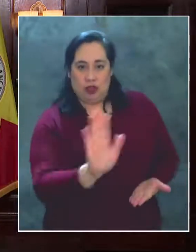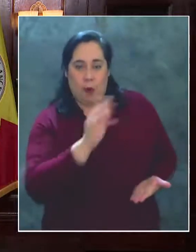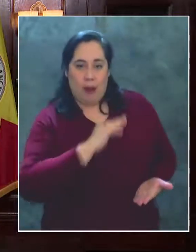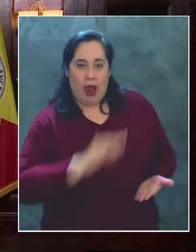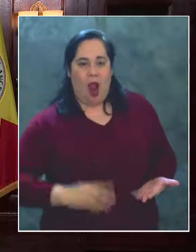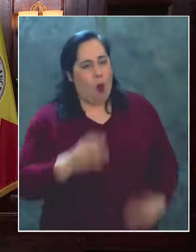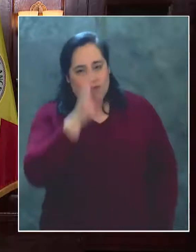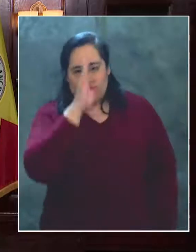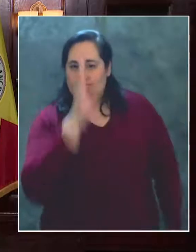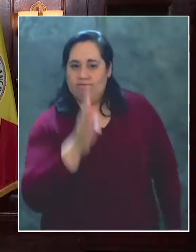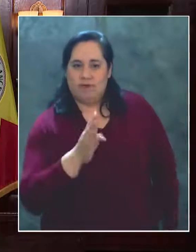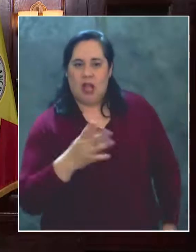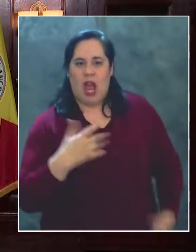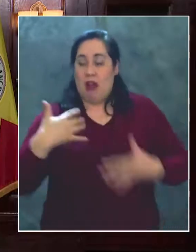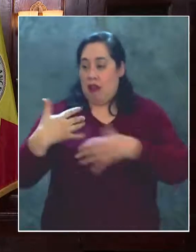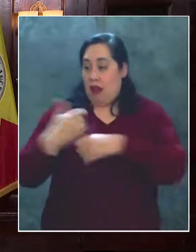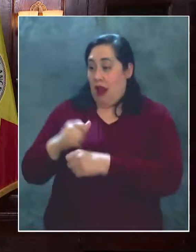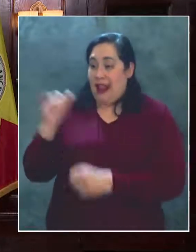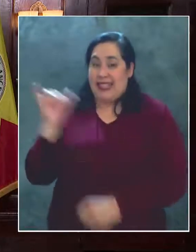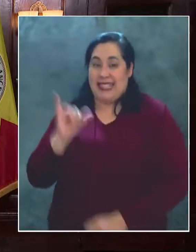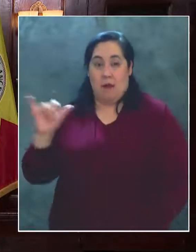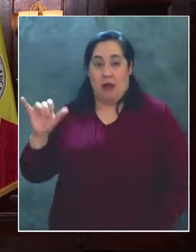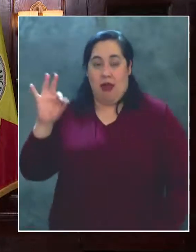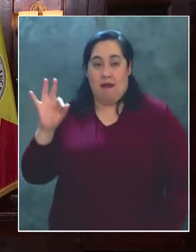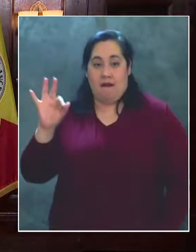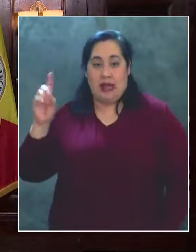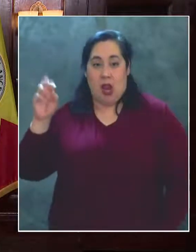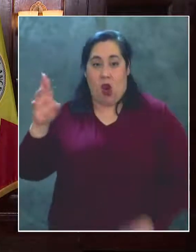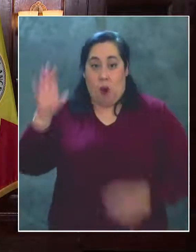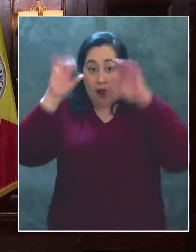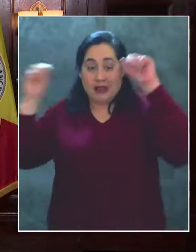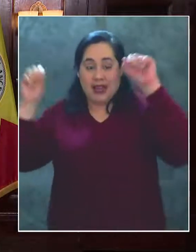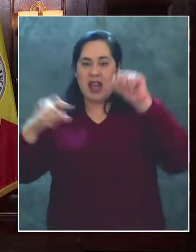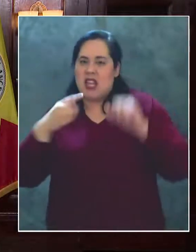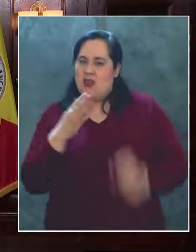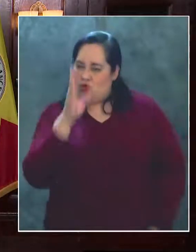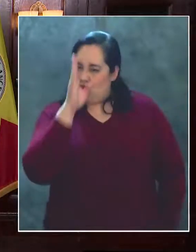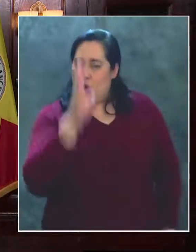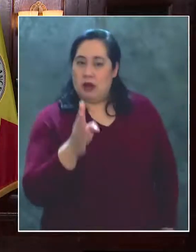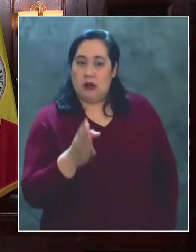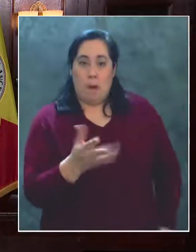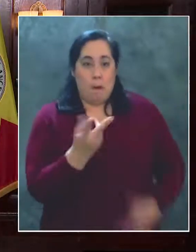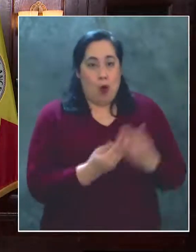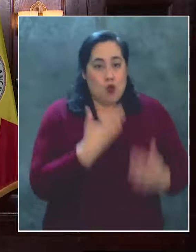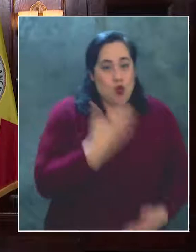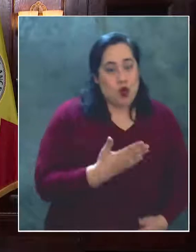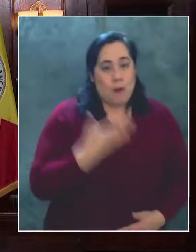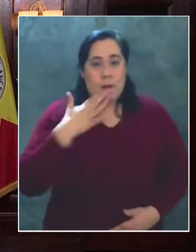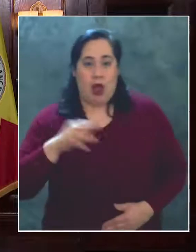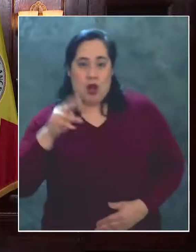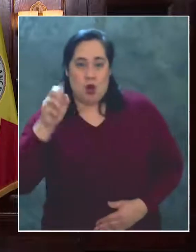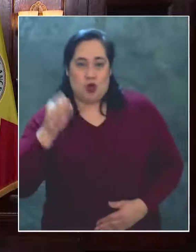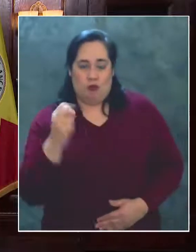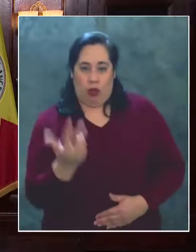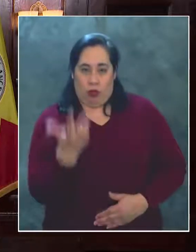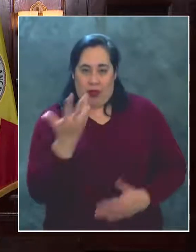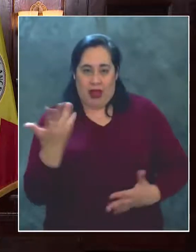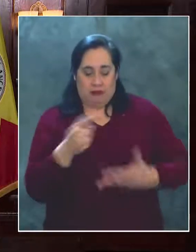STRAIGHT. TO PARAPHRASE, FDR, THE GOOD AND THE BAD NEWS.